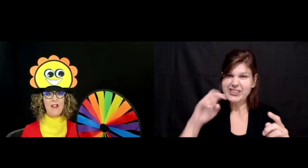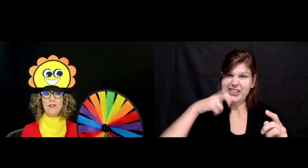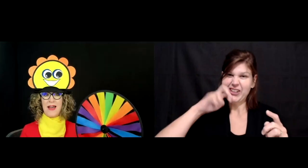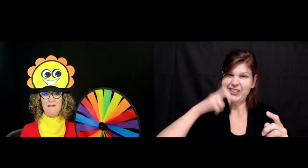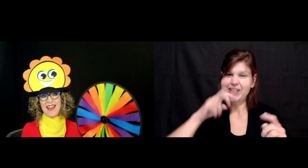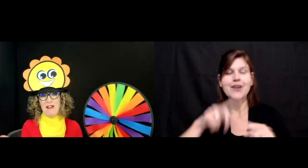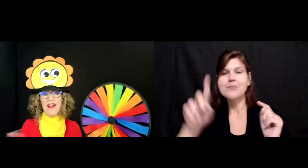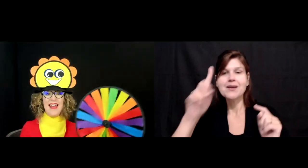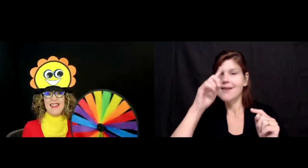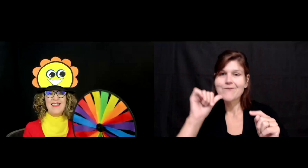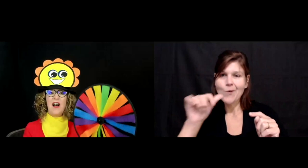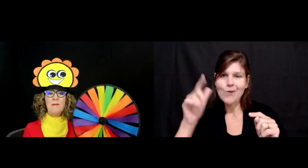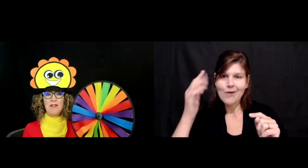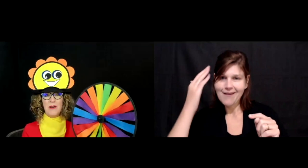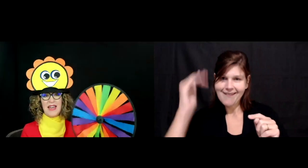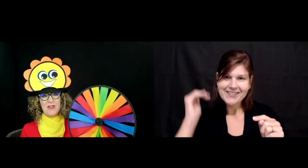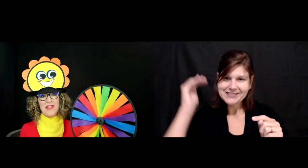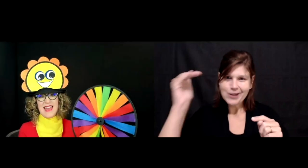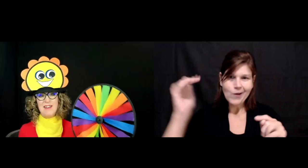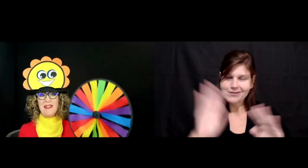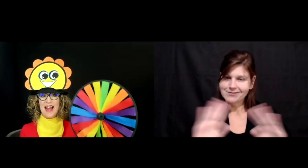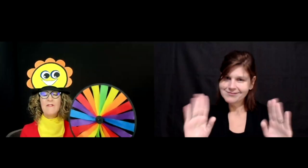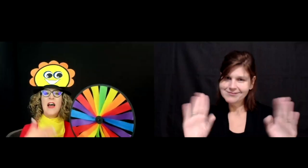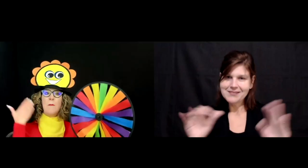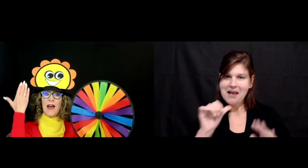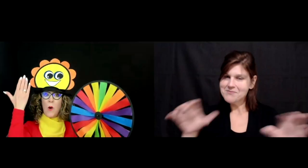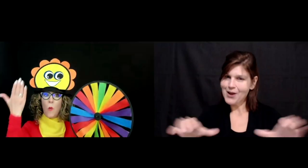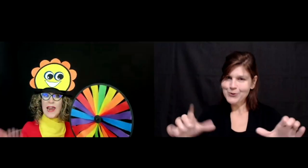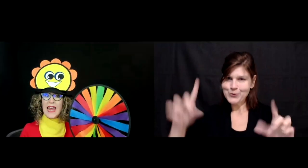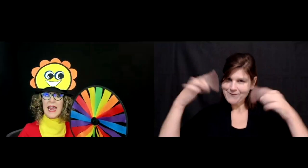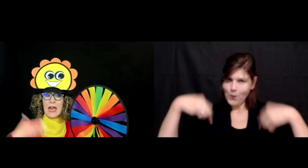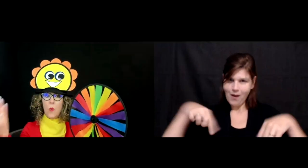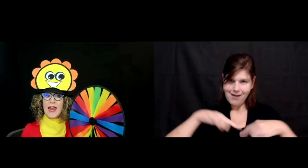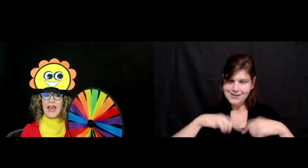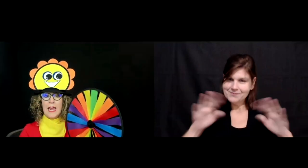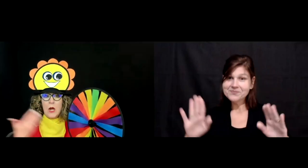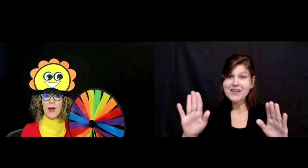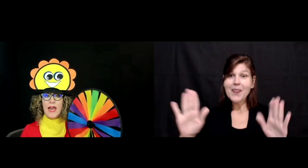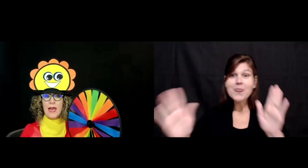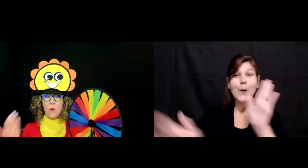It's not about, you know, it's not, I'm not doing it to entertain myself, but that, "Wee, wee, wee, wee!"